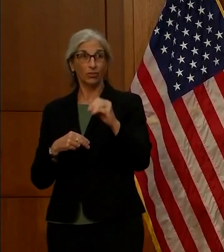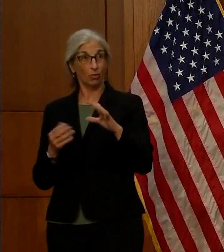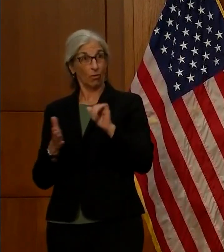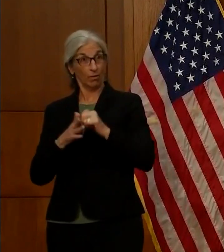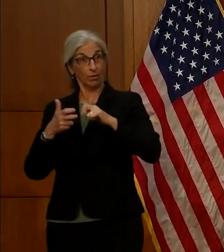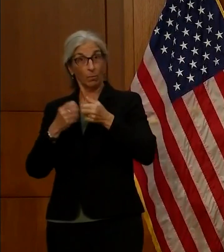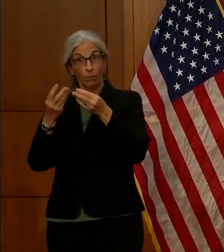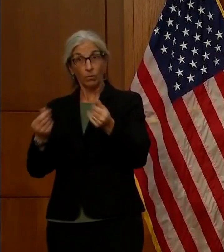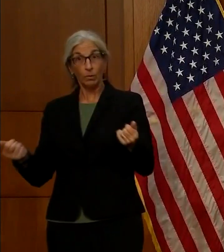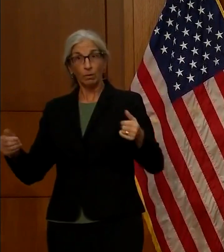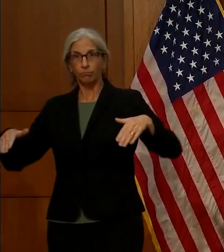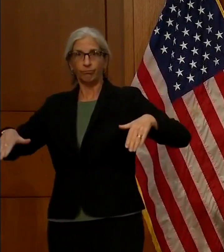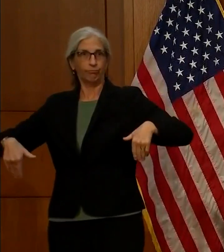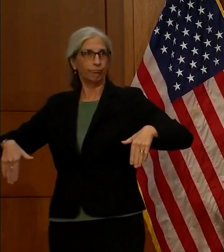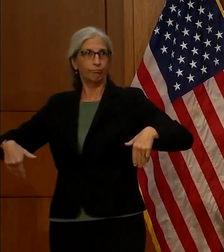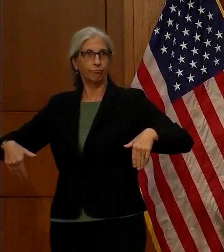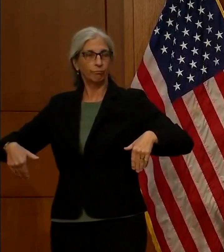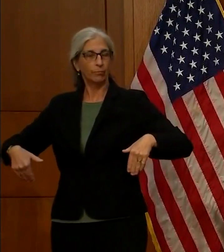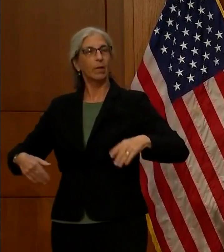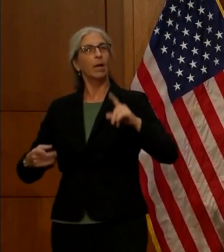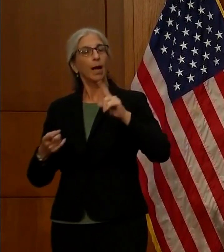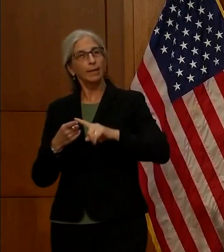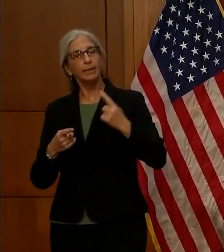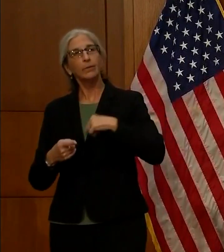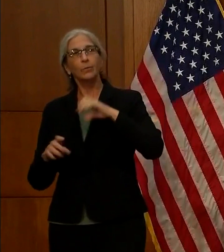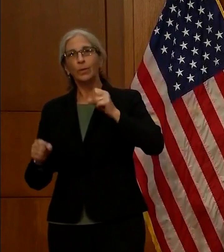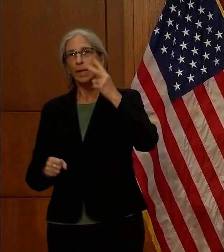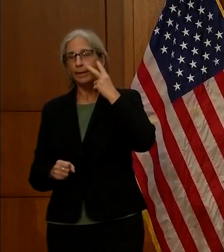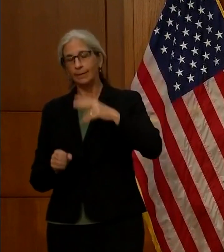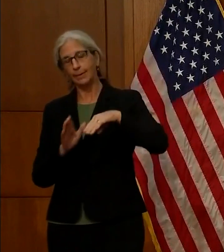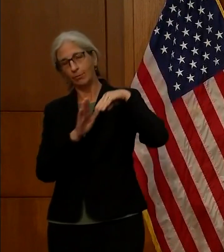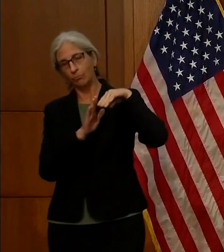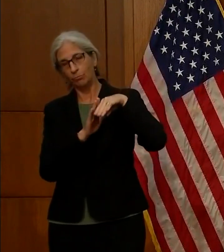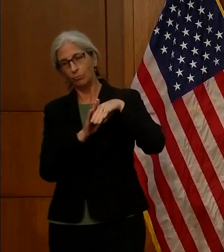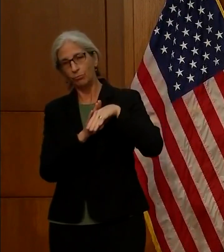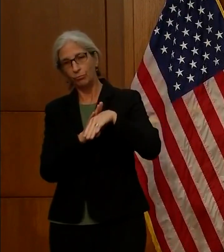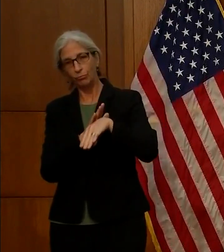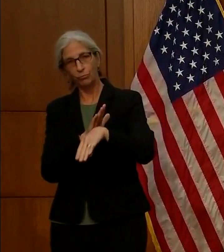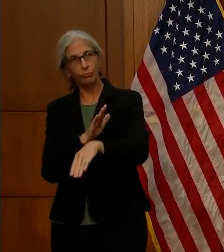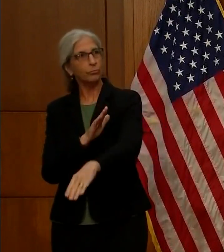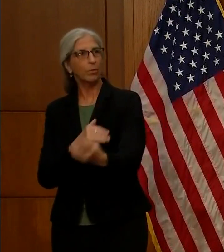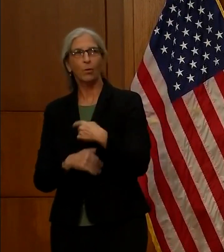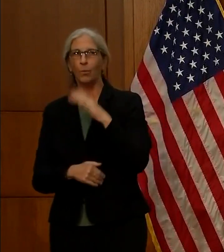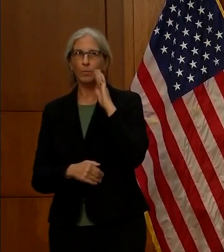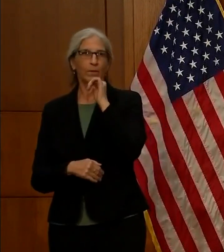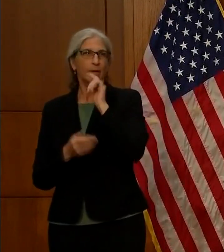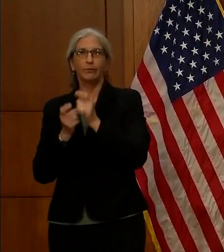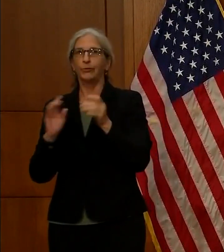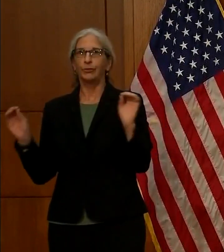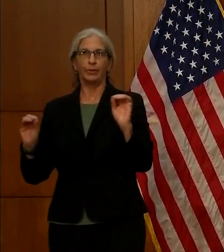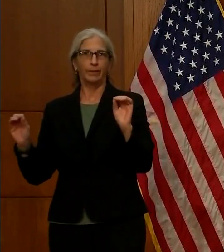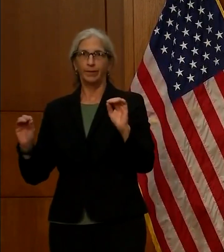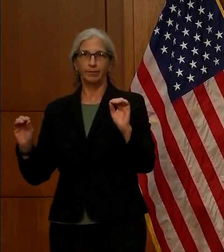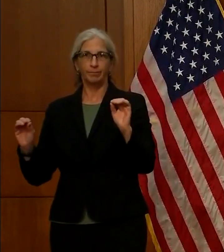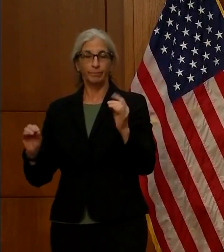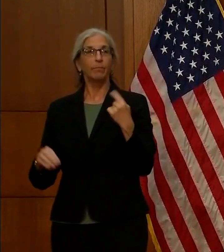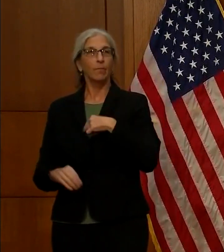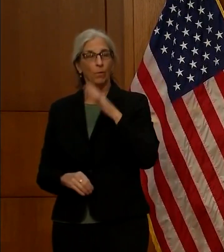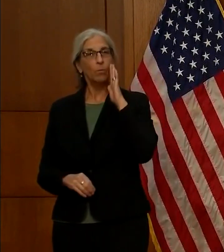WE'RE NOT OUT OF THE WOODS WERE NOWHERE CLOSE TO BEING OUT OF THE WOODS AND SOAK. IN TILL WE CAN SEE A TREND- GOING DOWN-